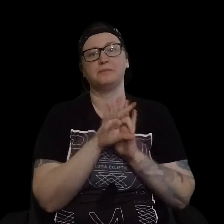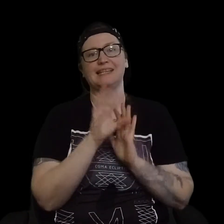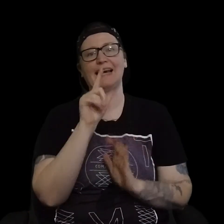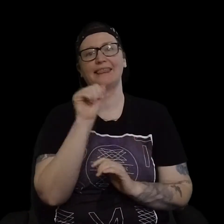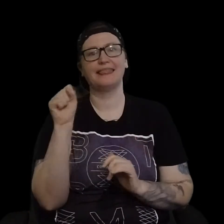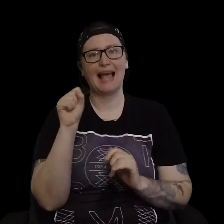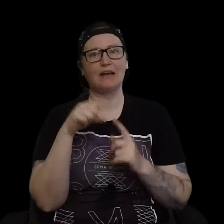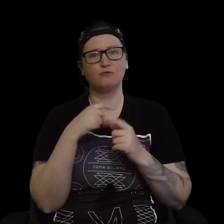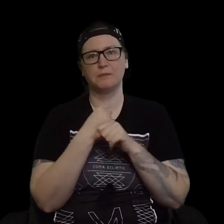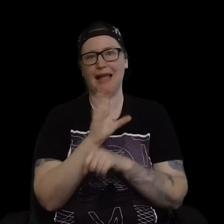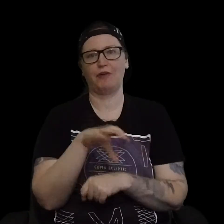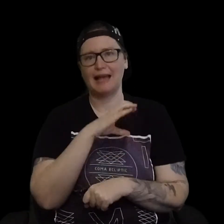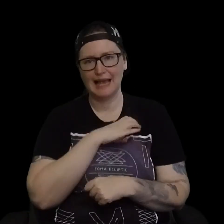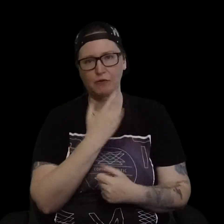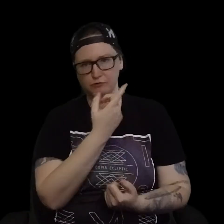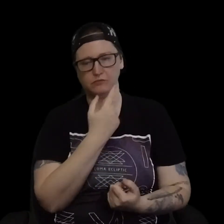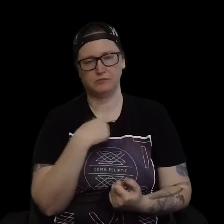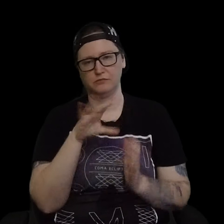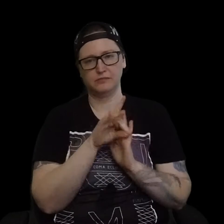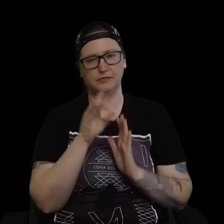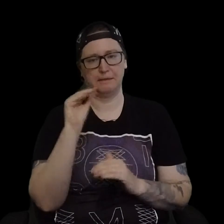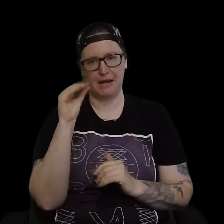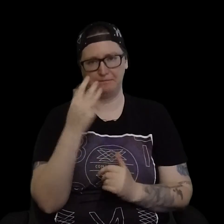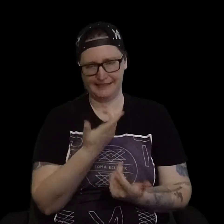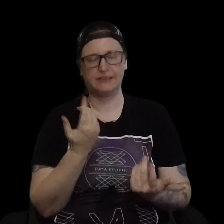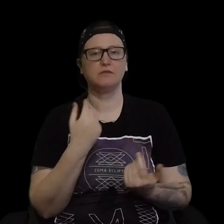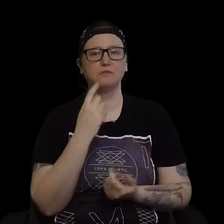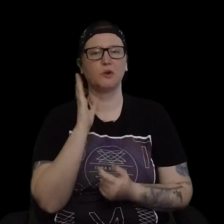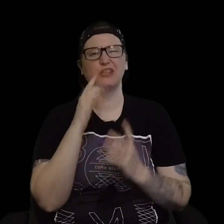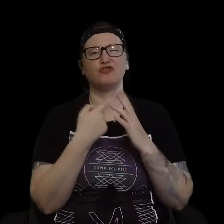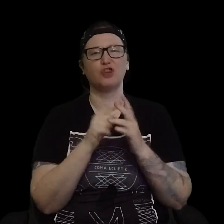you one example so let's say you picked a class to make your character so I decided to pick puppets